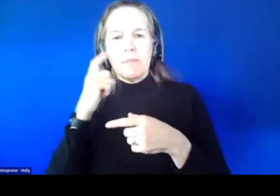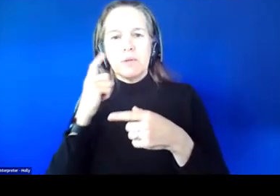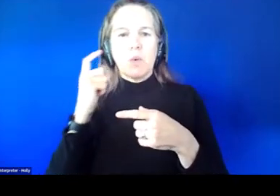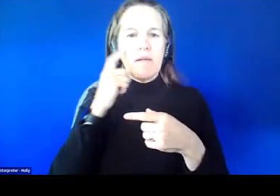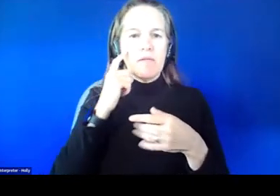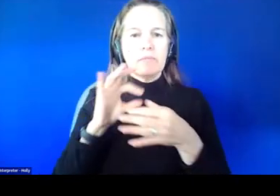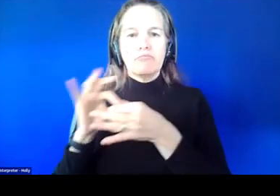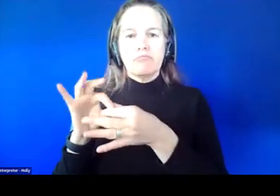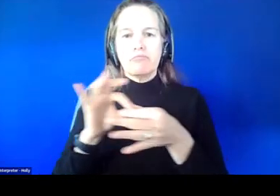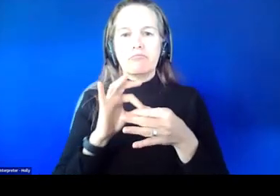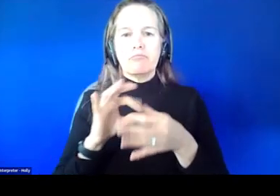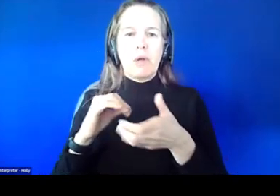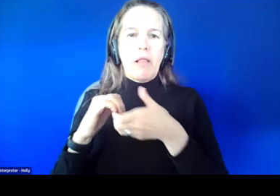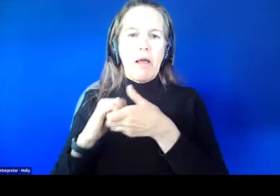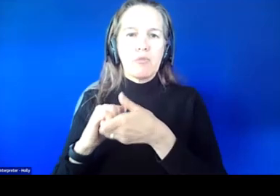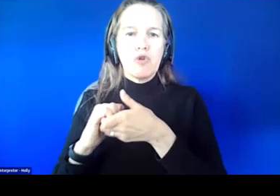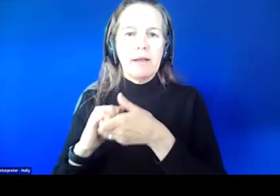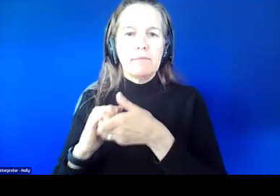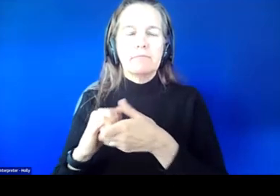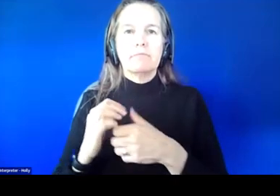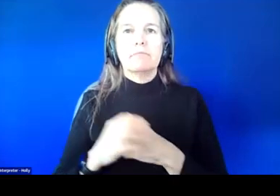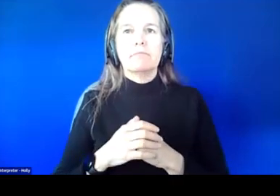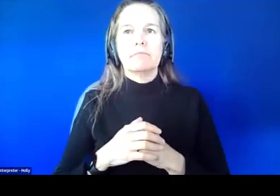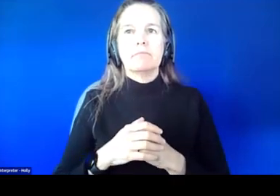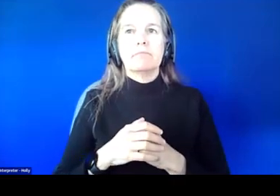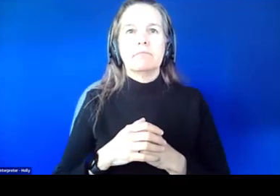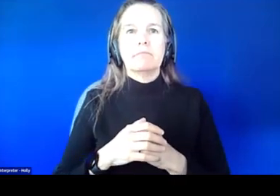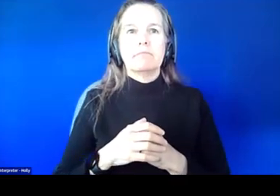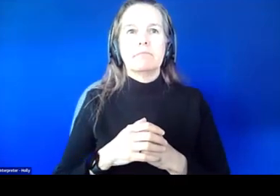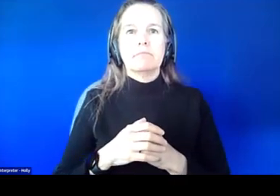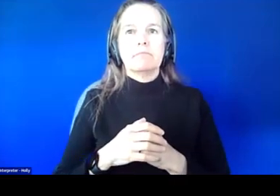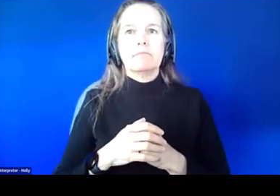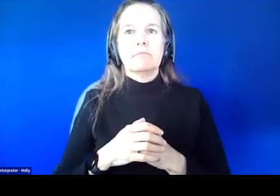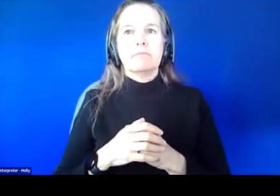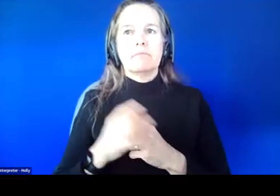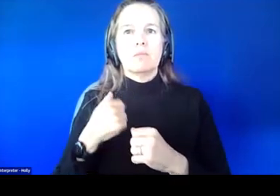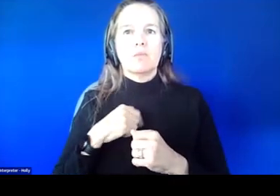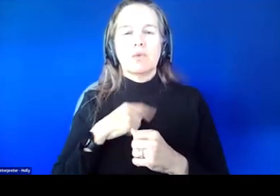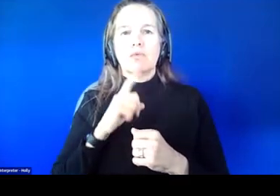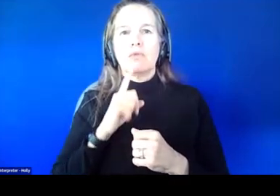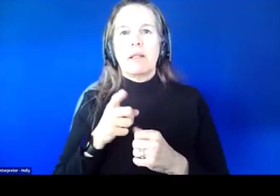collaborate um you know we really we really strive to